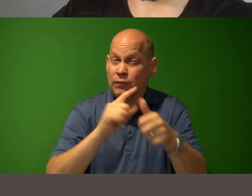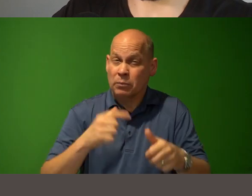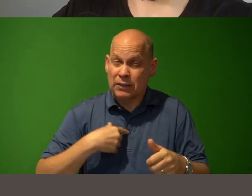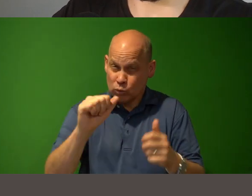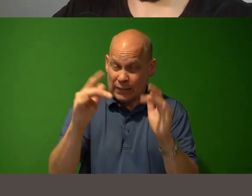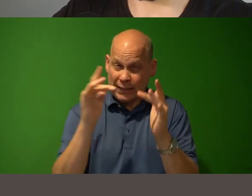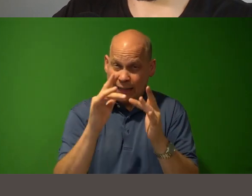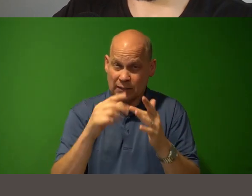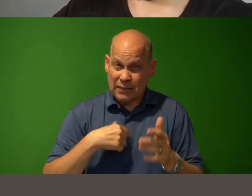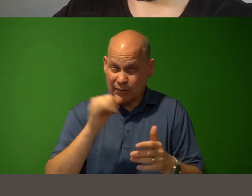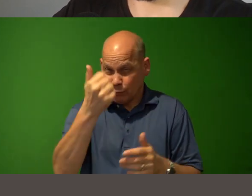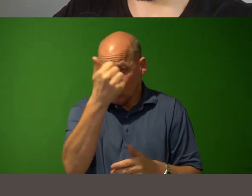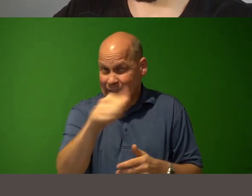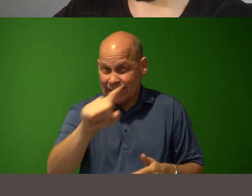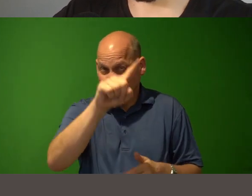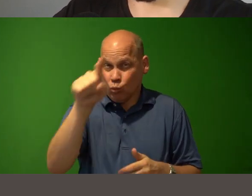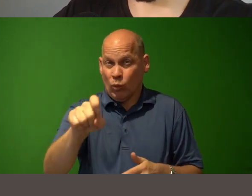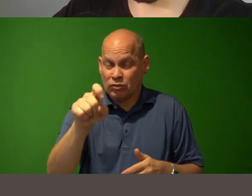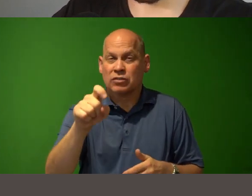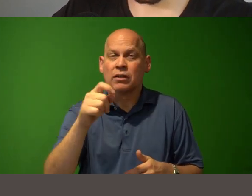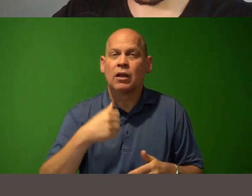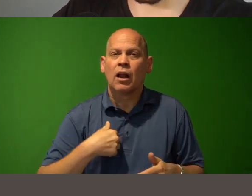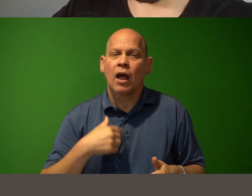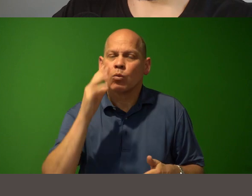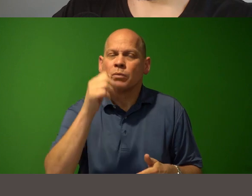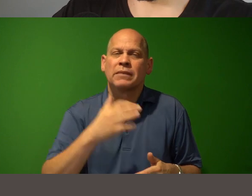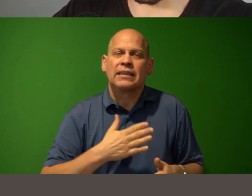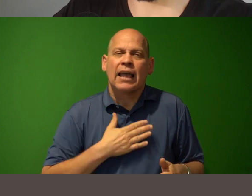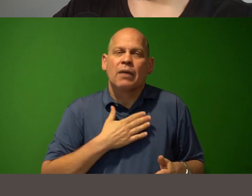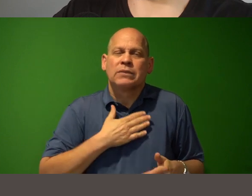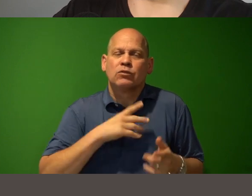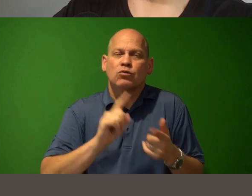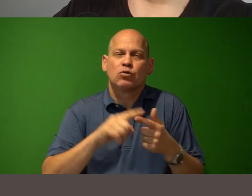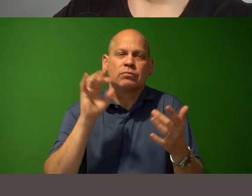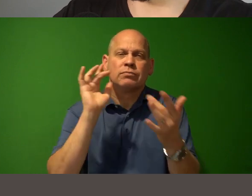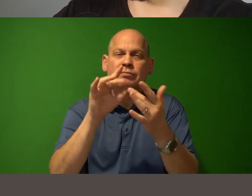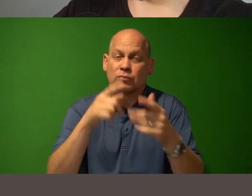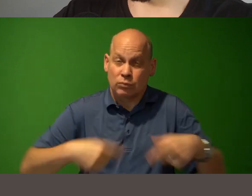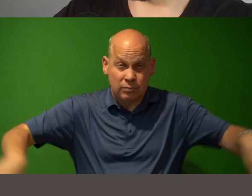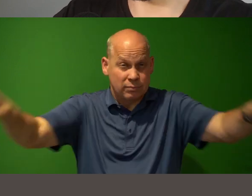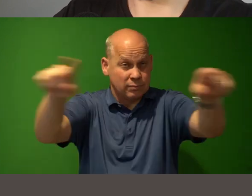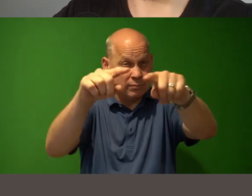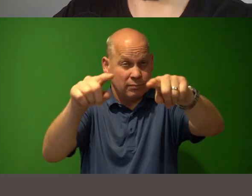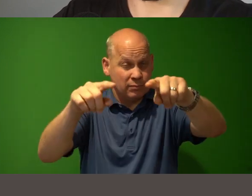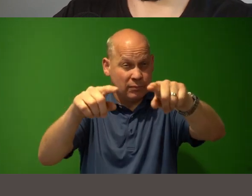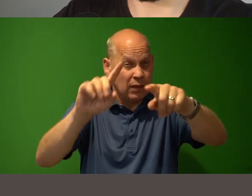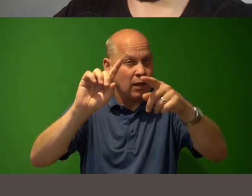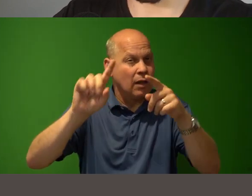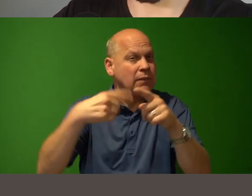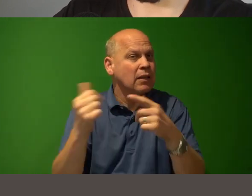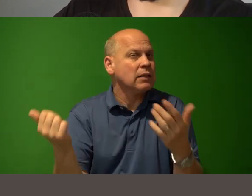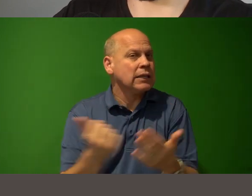me if you have any questions, and I'll be happy to get in touch with all of you about anything we talked about.